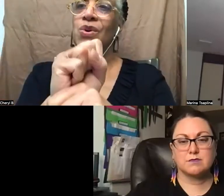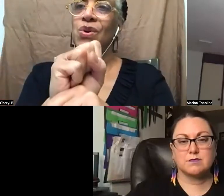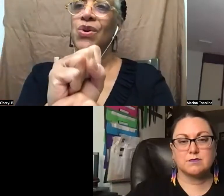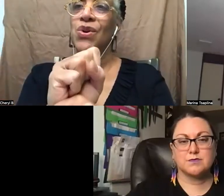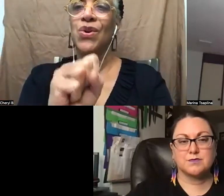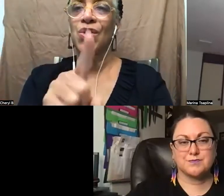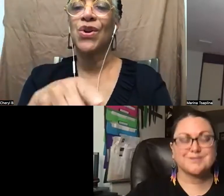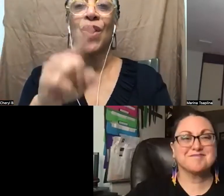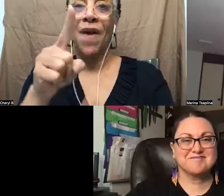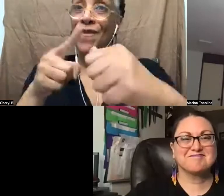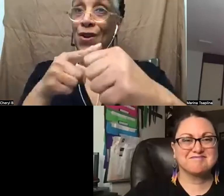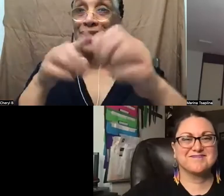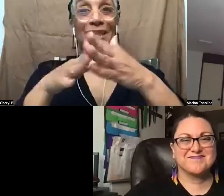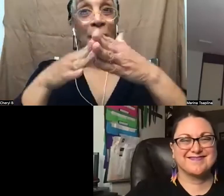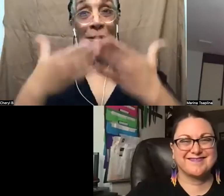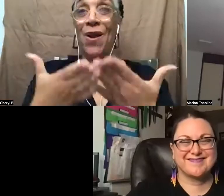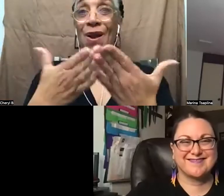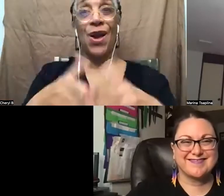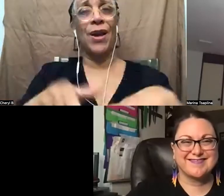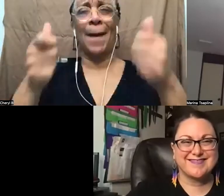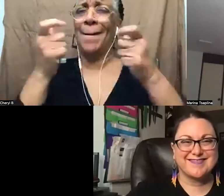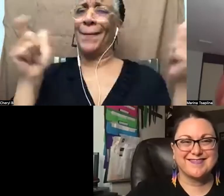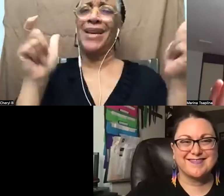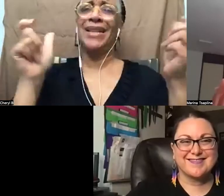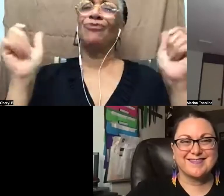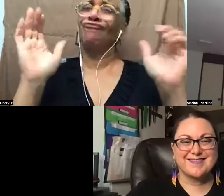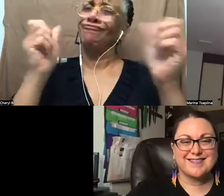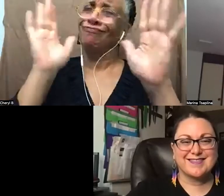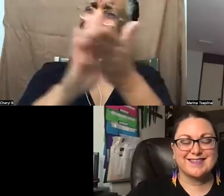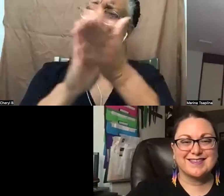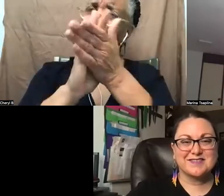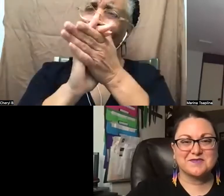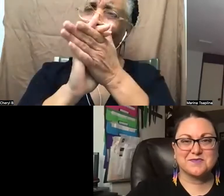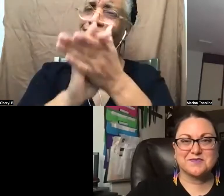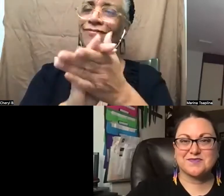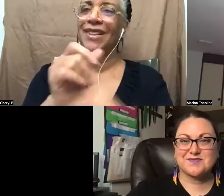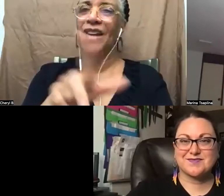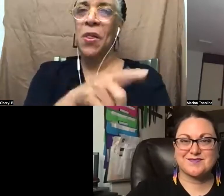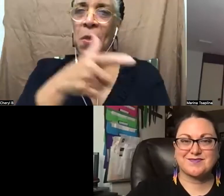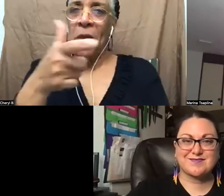so huge congratulations. I pass the microphone to Jen.